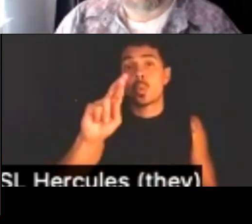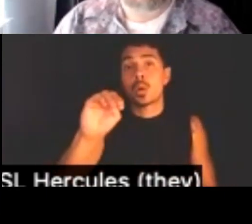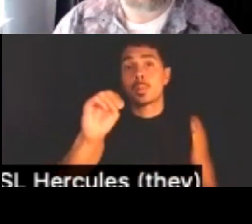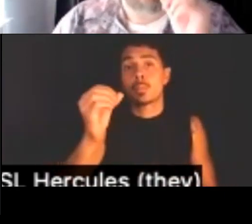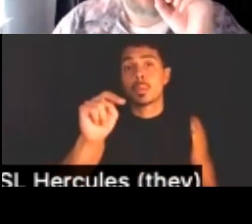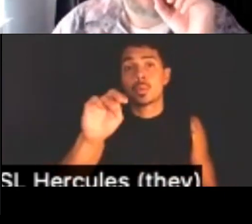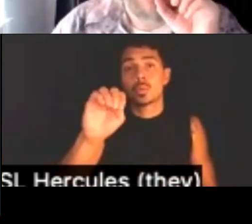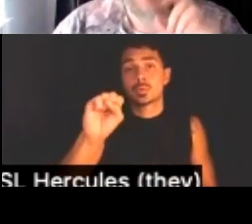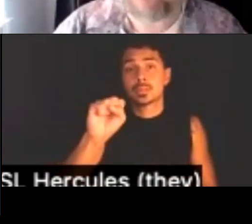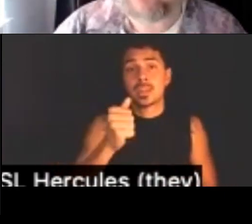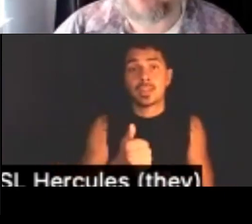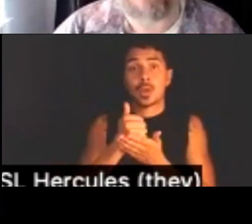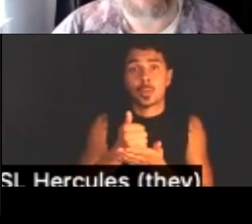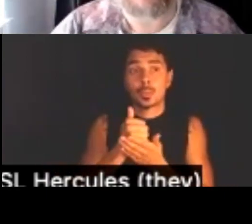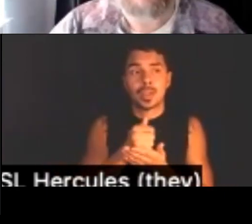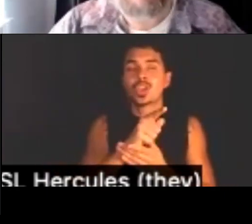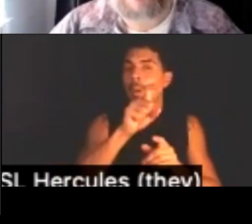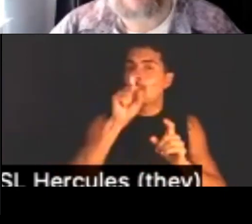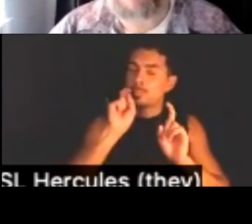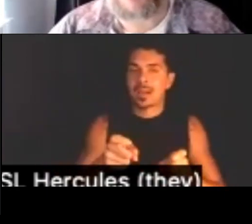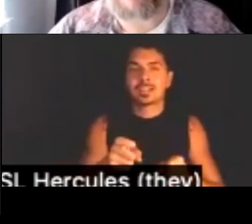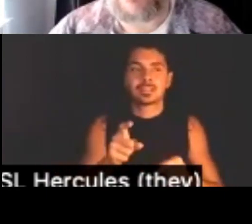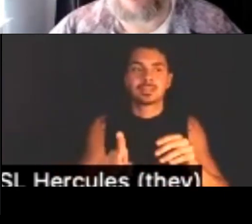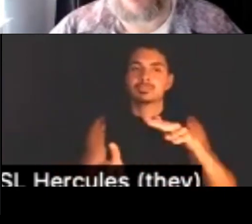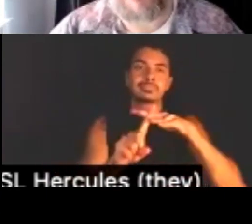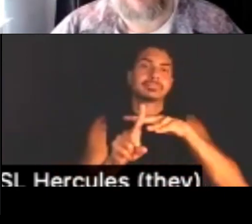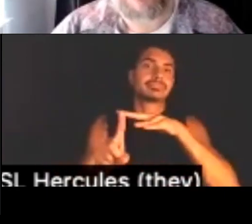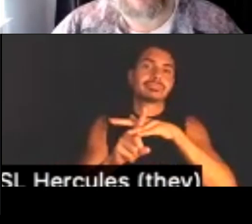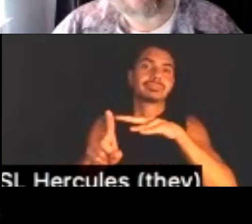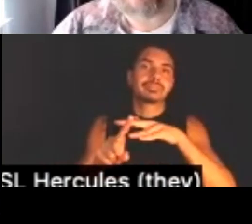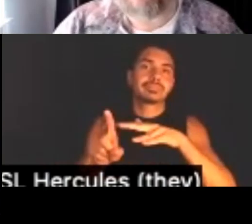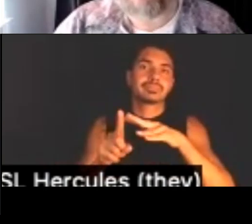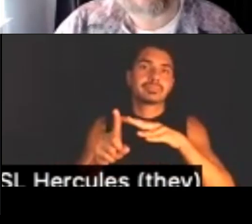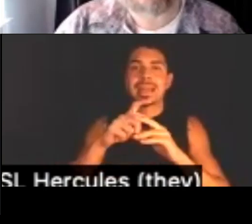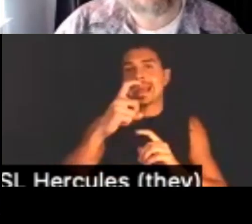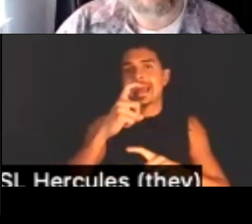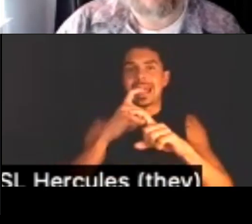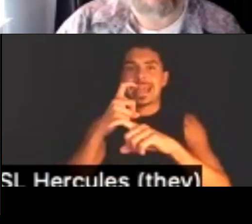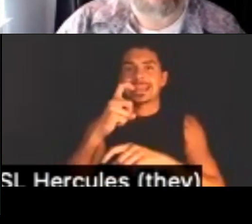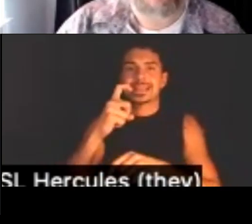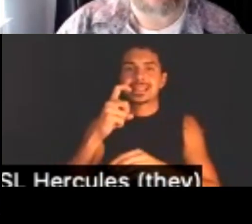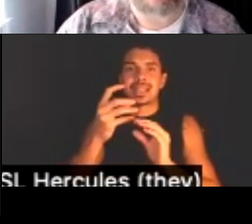about the WPATH Standards of Care, but that can be a really big barrier and it can feel to trans folks